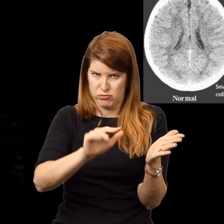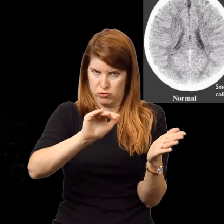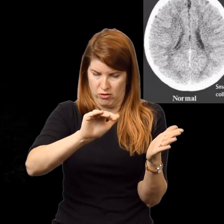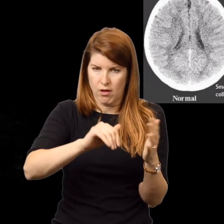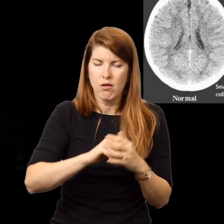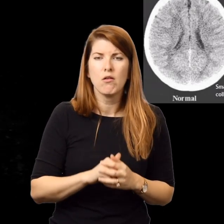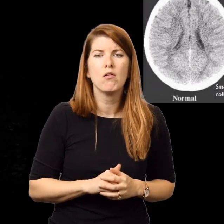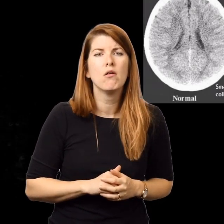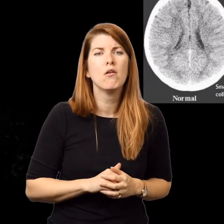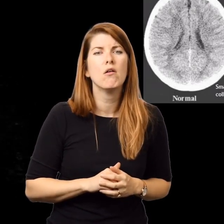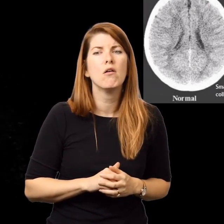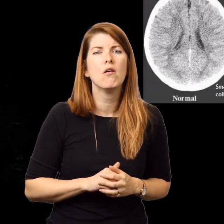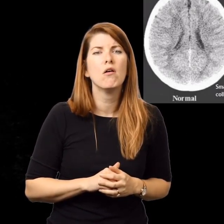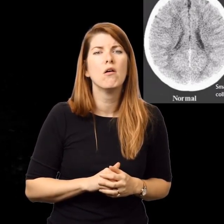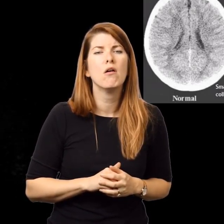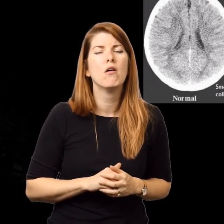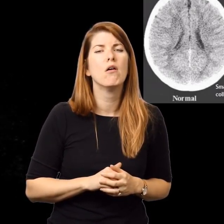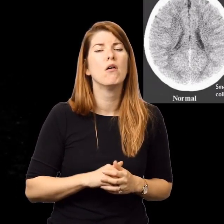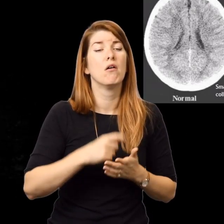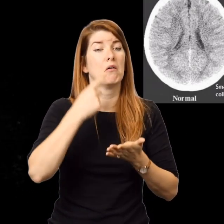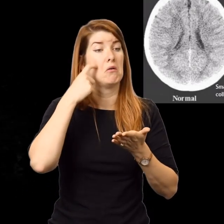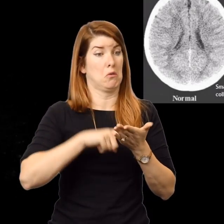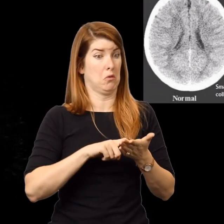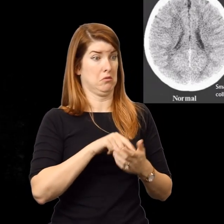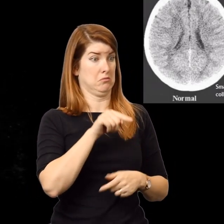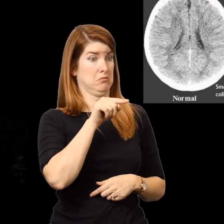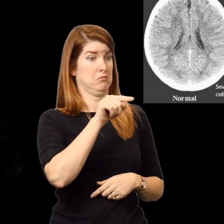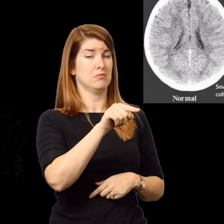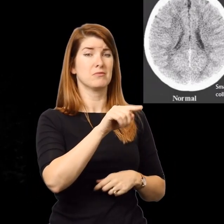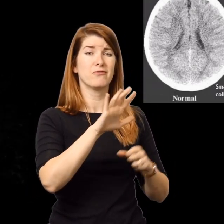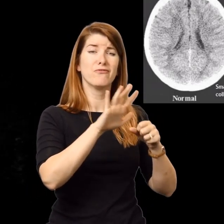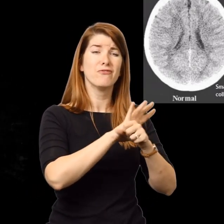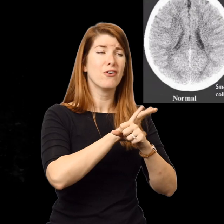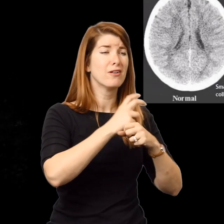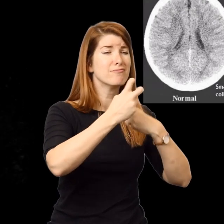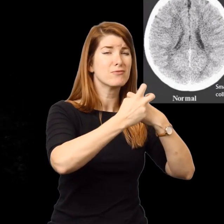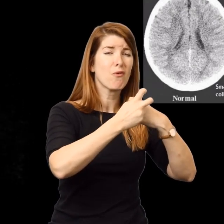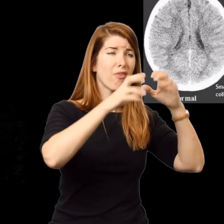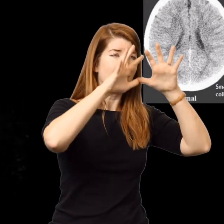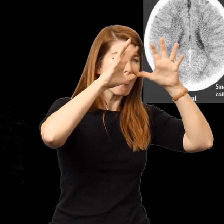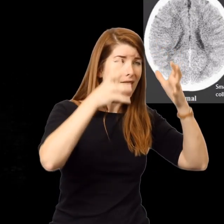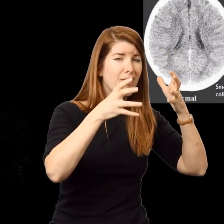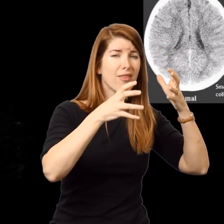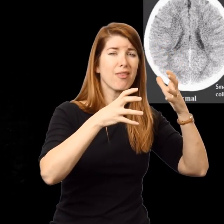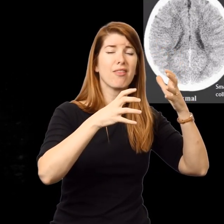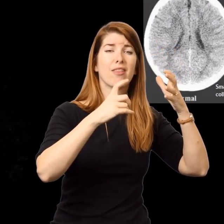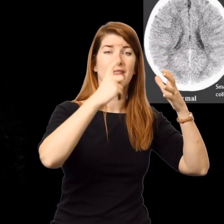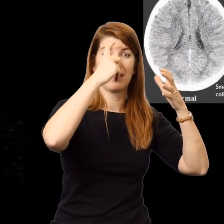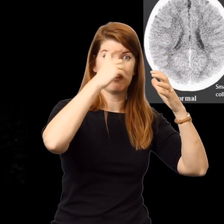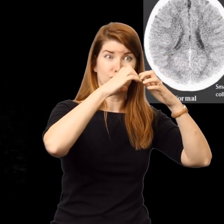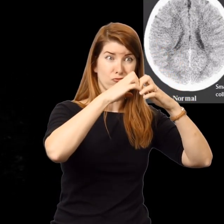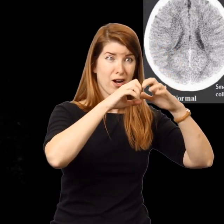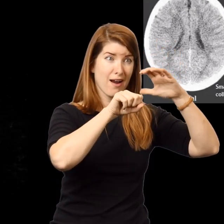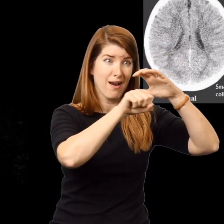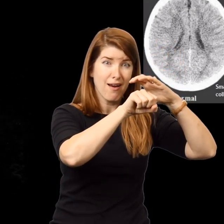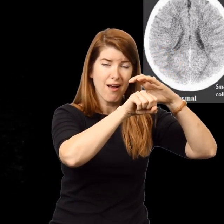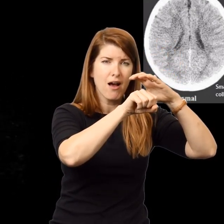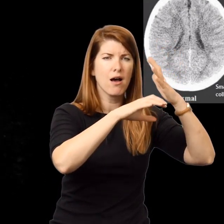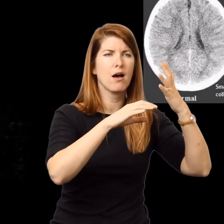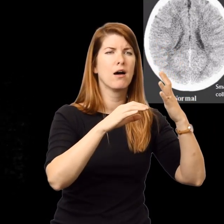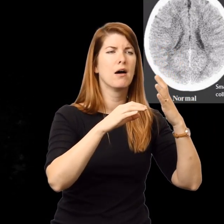that the child on the left has a nice full sized skull and brain, not many darkened areas.